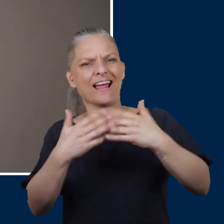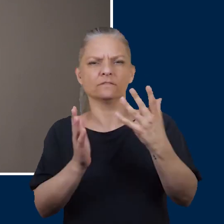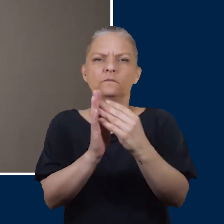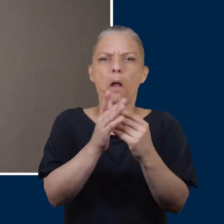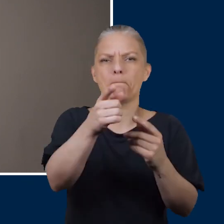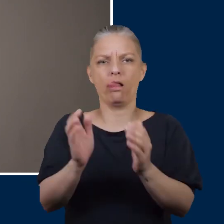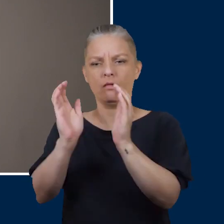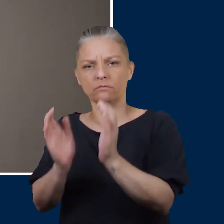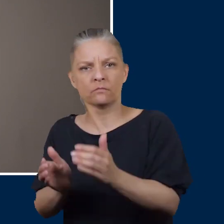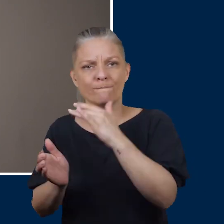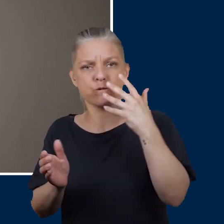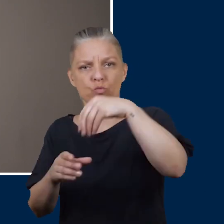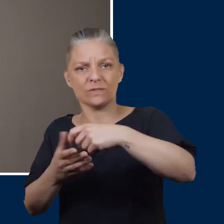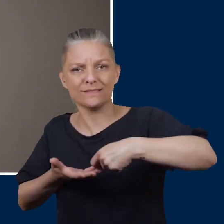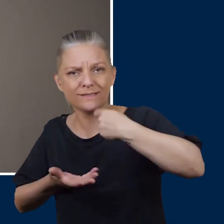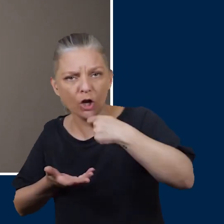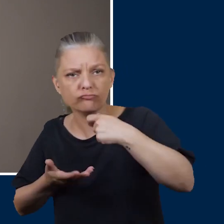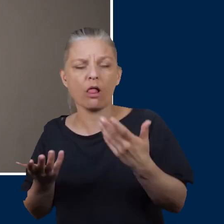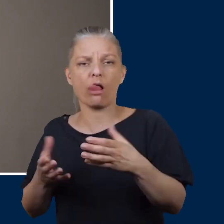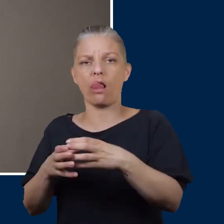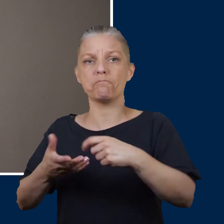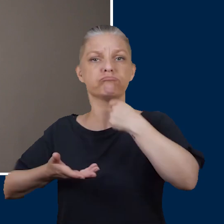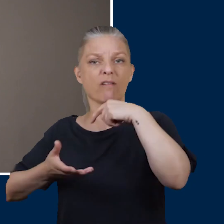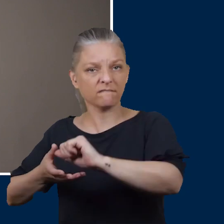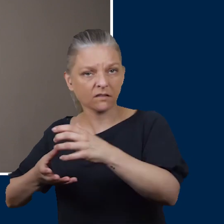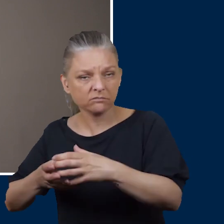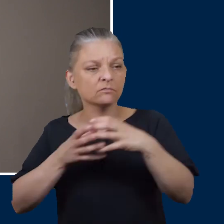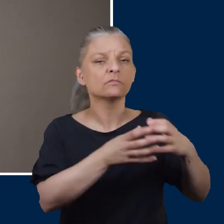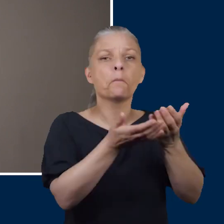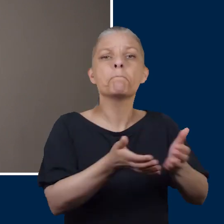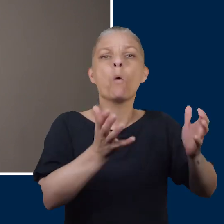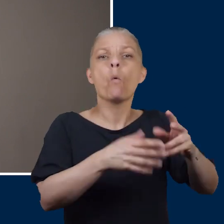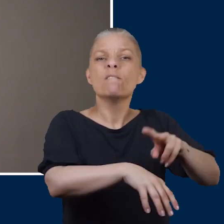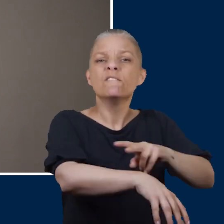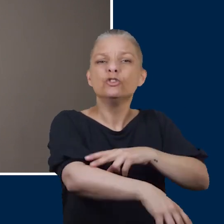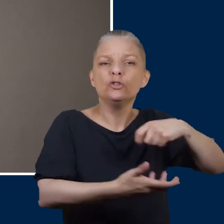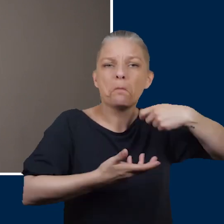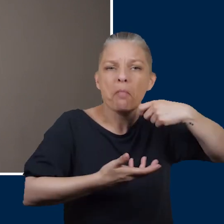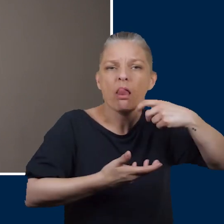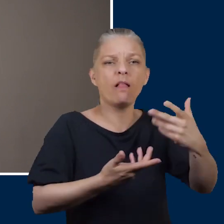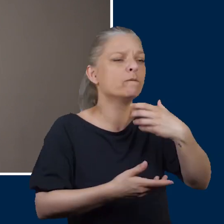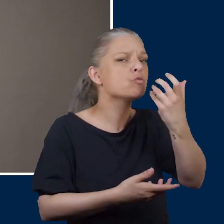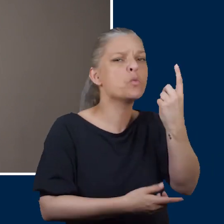of fruits in your cereal at breakfast and a small glass of fruit juice, a bowl of vegetable soup at